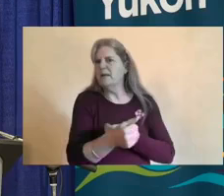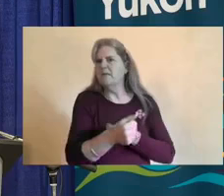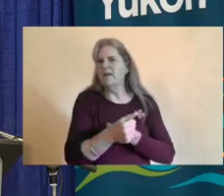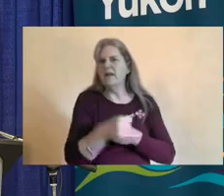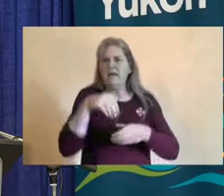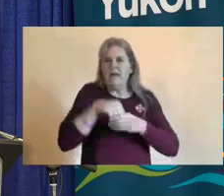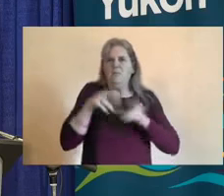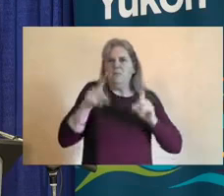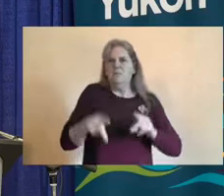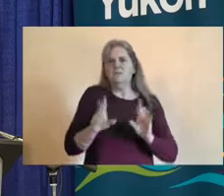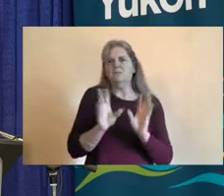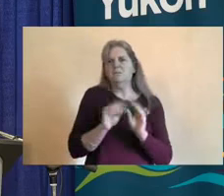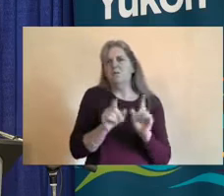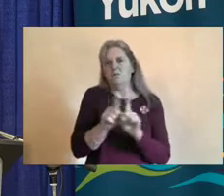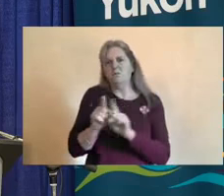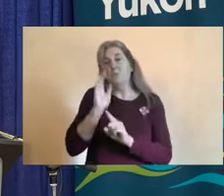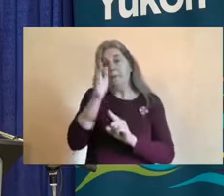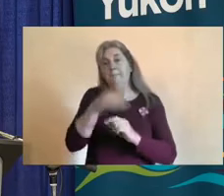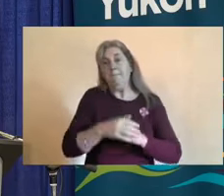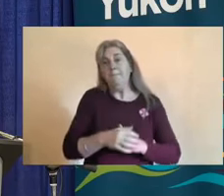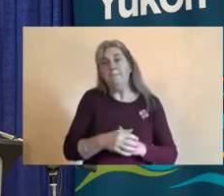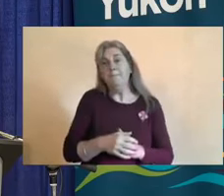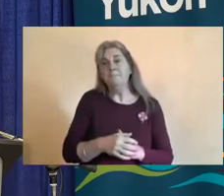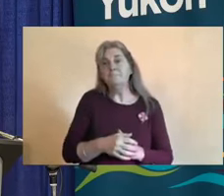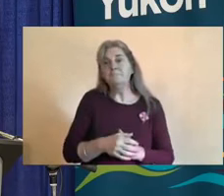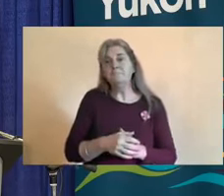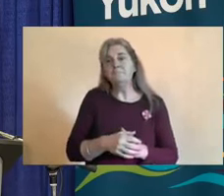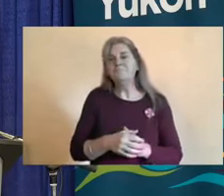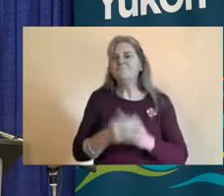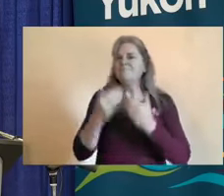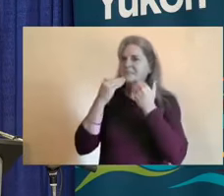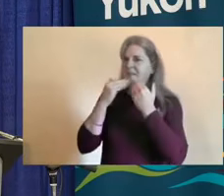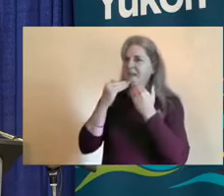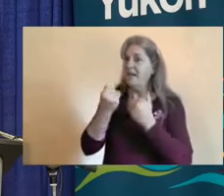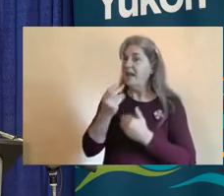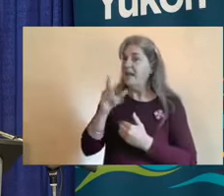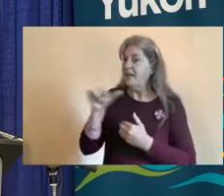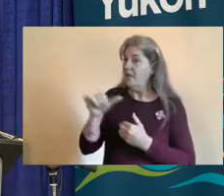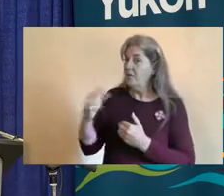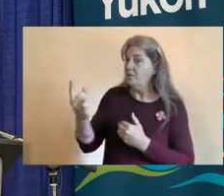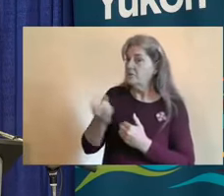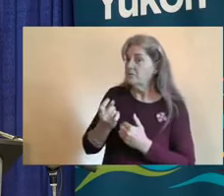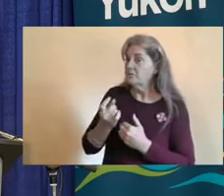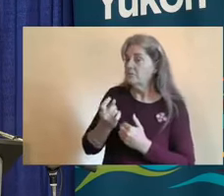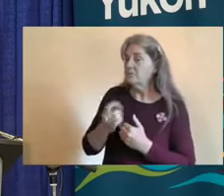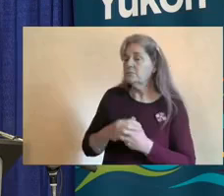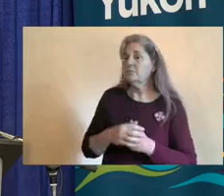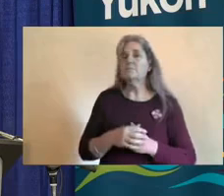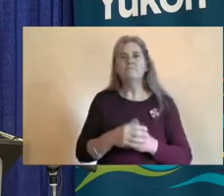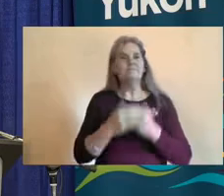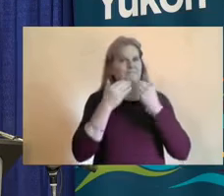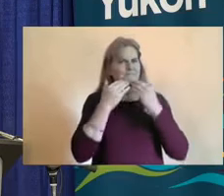person meetings. Thank you. Do you have a follow-up? Reporter: I guess my other